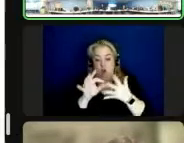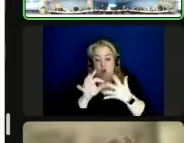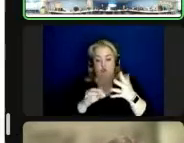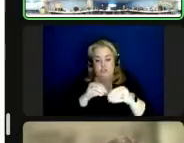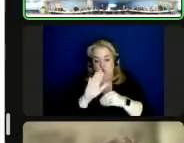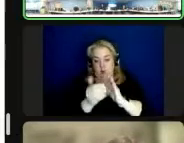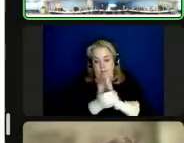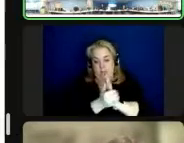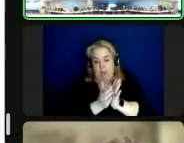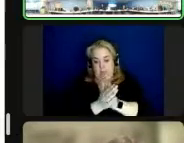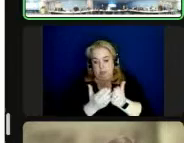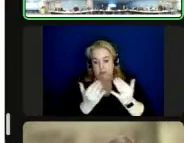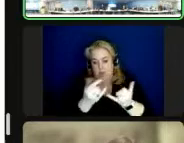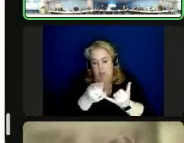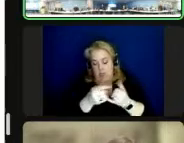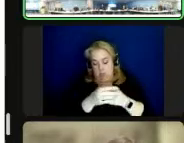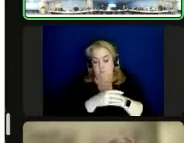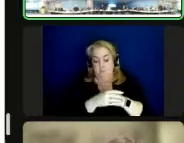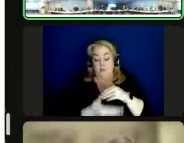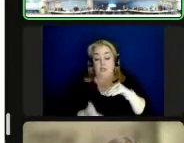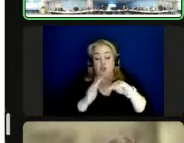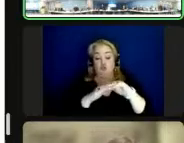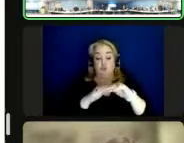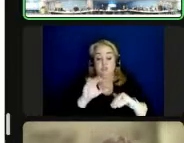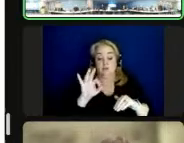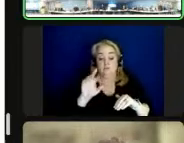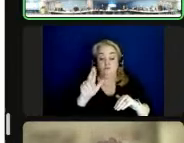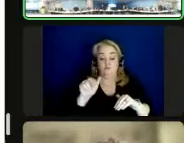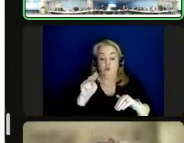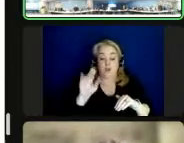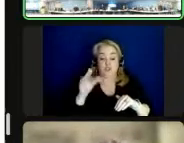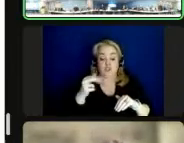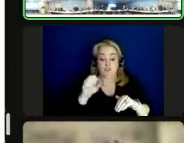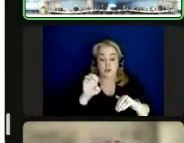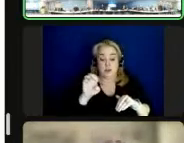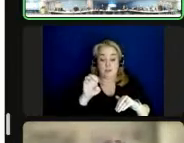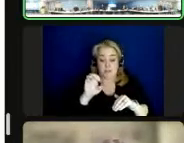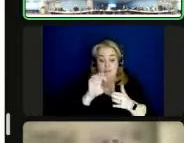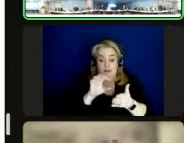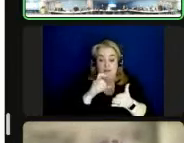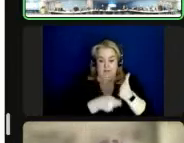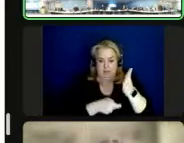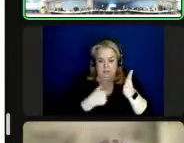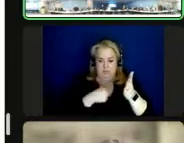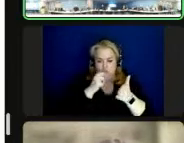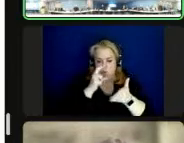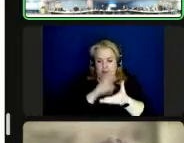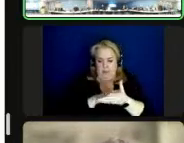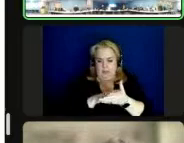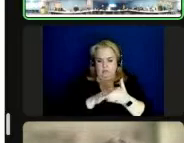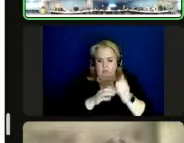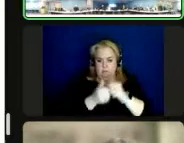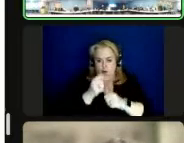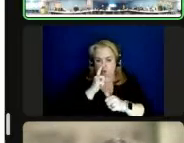FROM THAT TASK FORCE IN 2018 THAT LOOKED AT 13 OPTIONS THAT